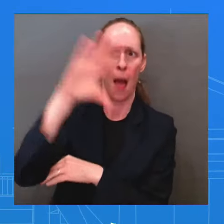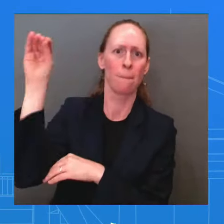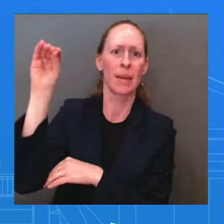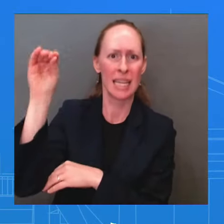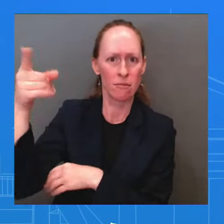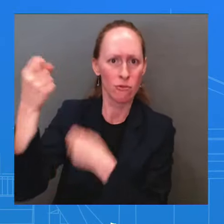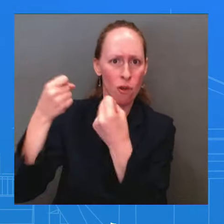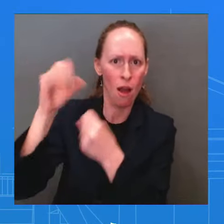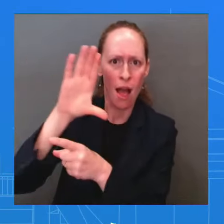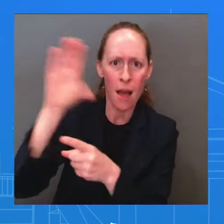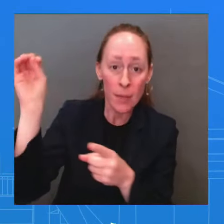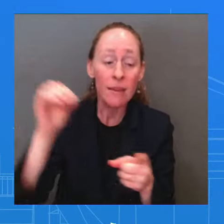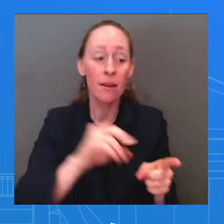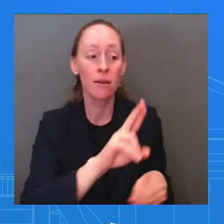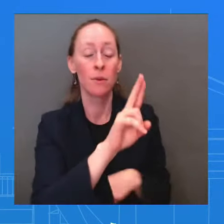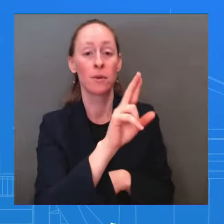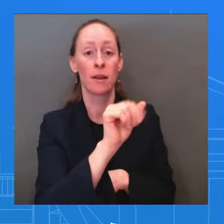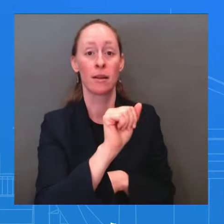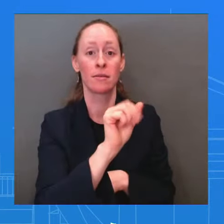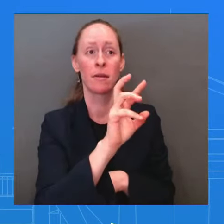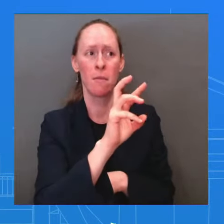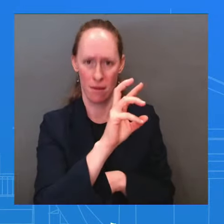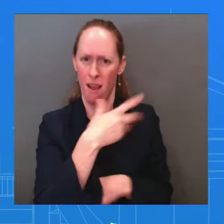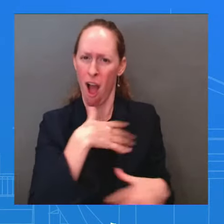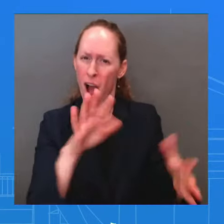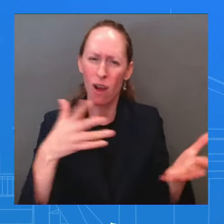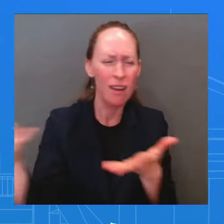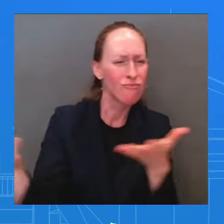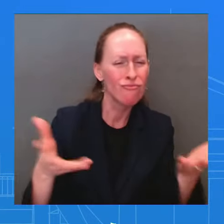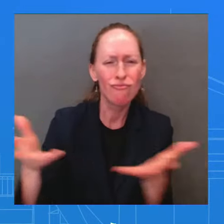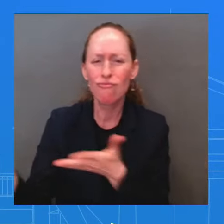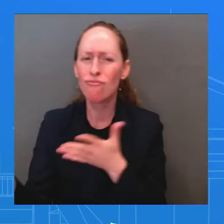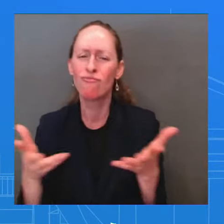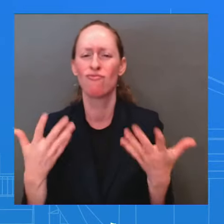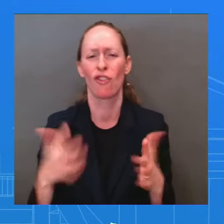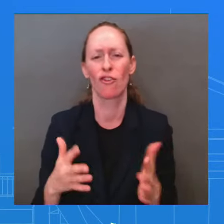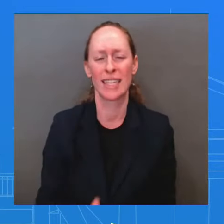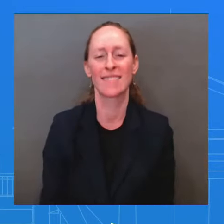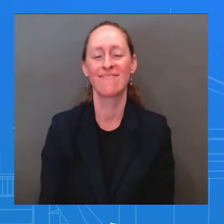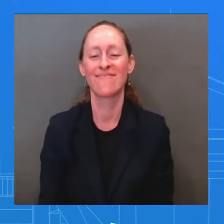we have been engaging with them for some time now. And so, look, this is --